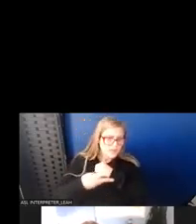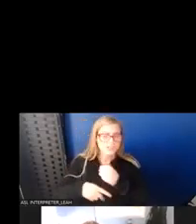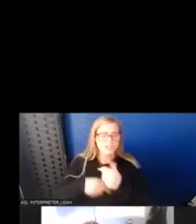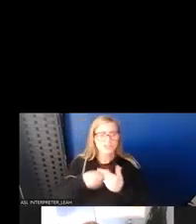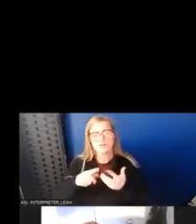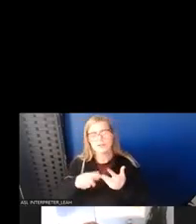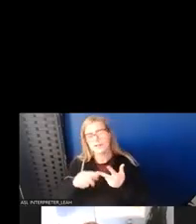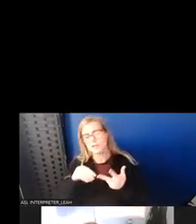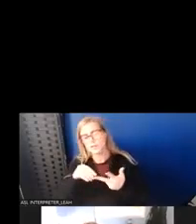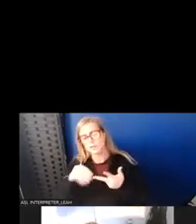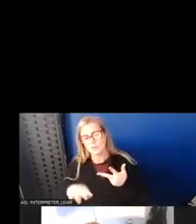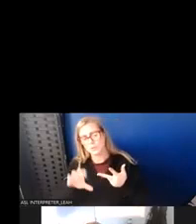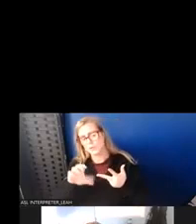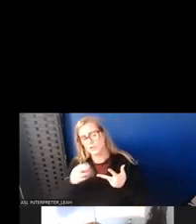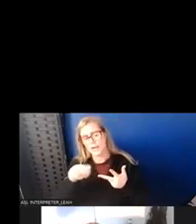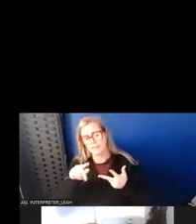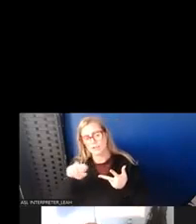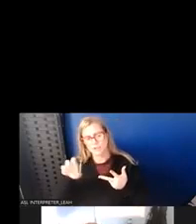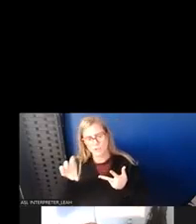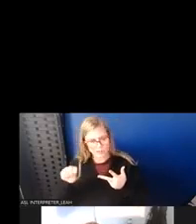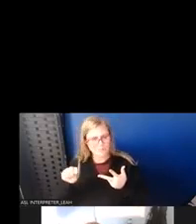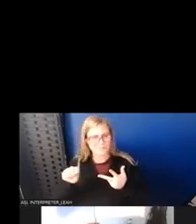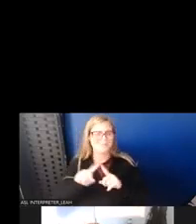meetings where we want different people to participate in